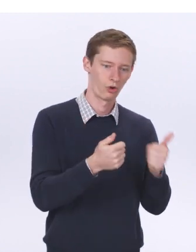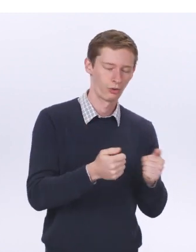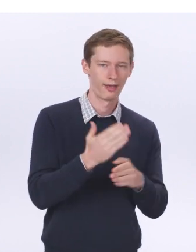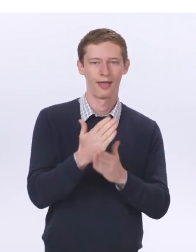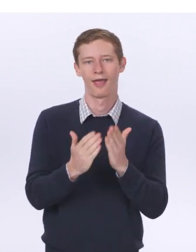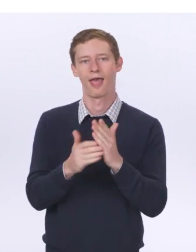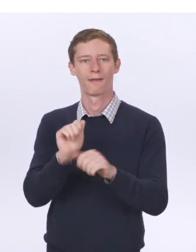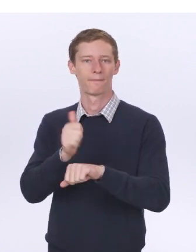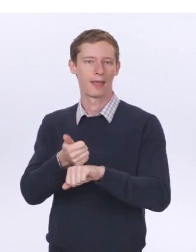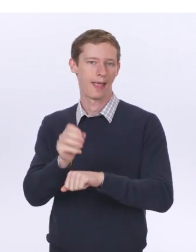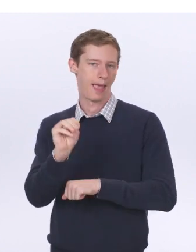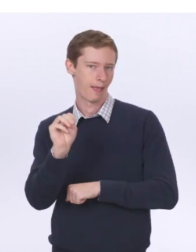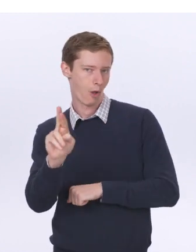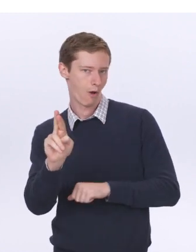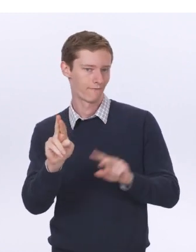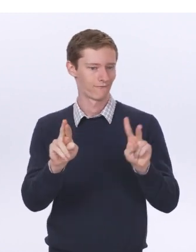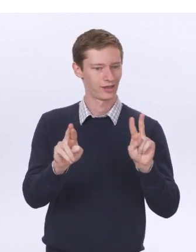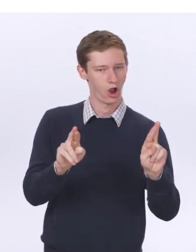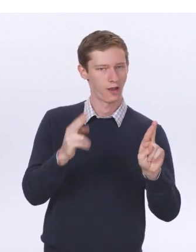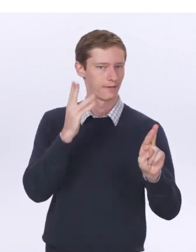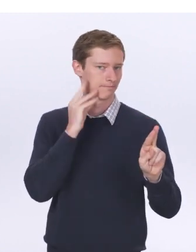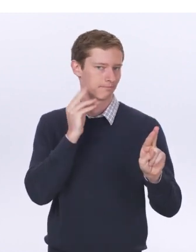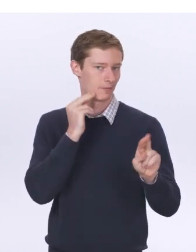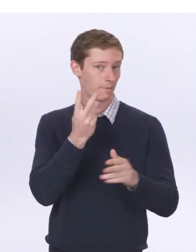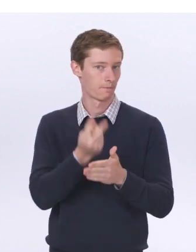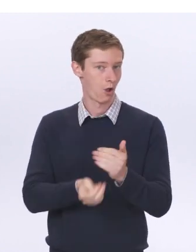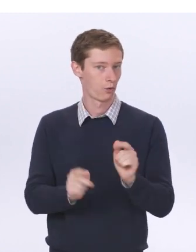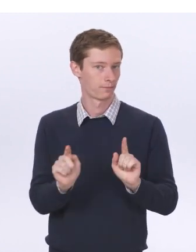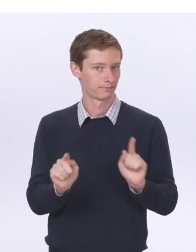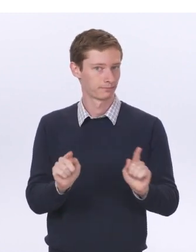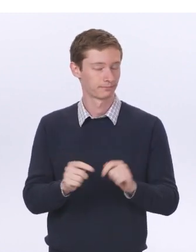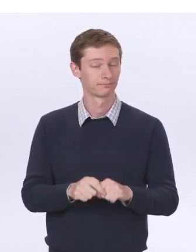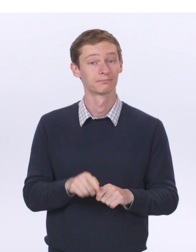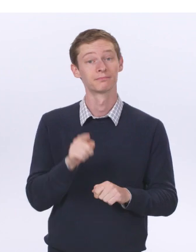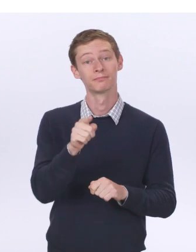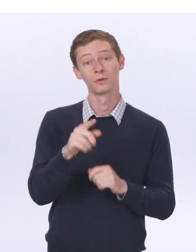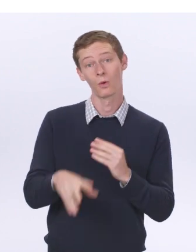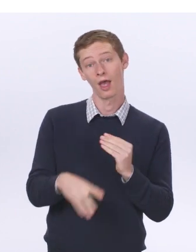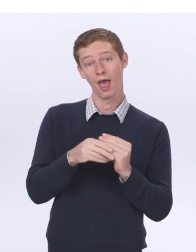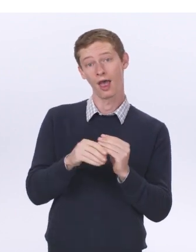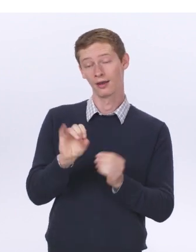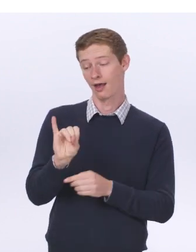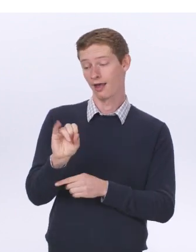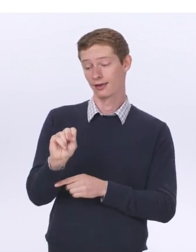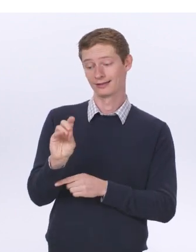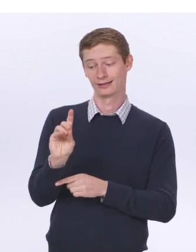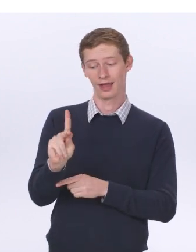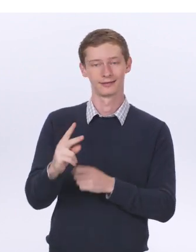Adopting ISDK into your project can save you time by providing you high-quality interactions out of the box